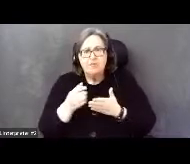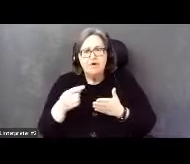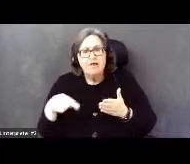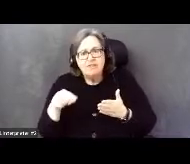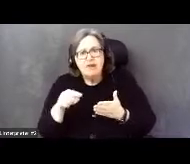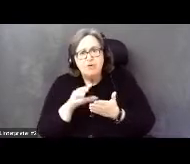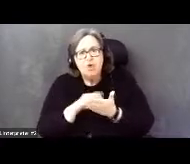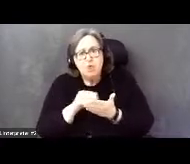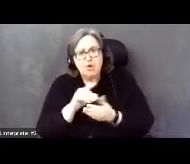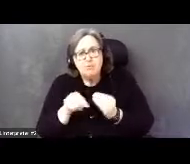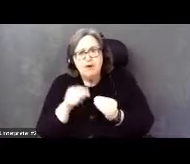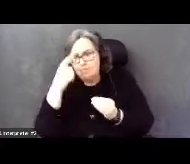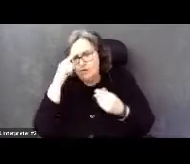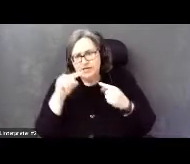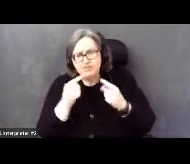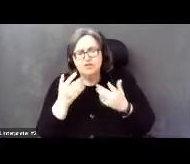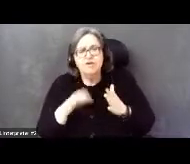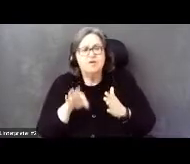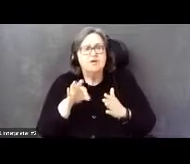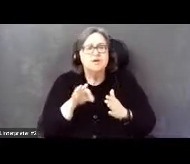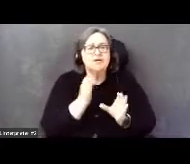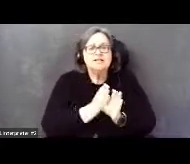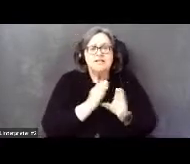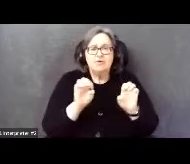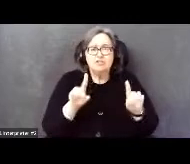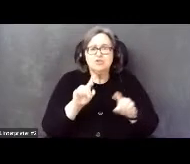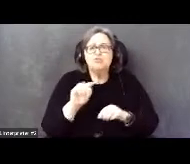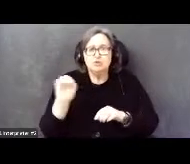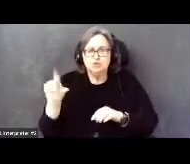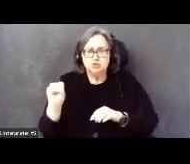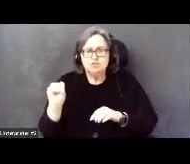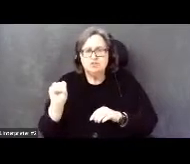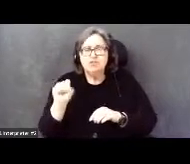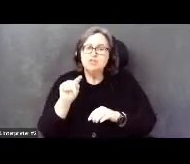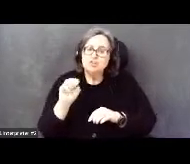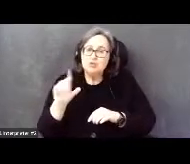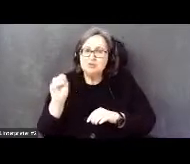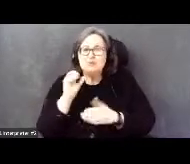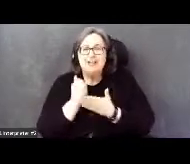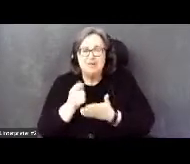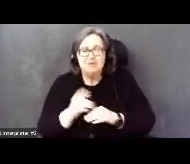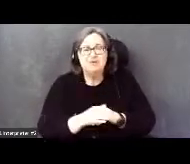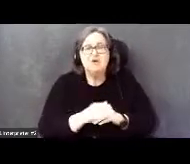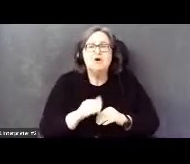it's been discovered. Psychoeducational tools do this. In the guide I would find tip cards,